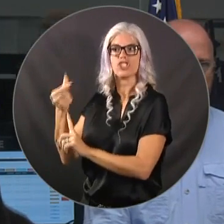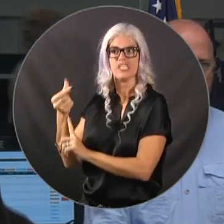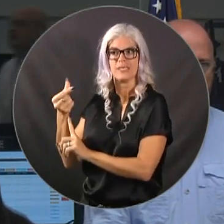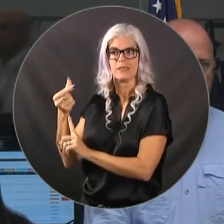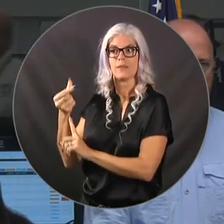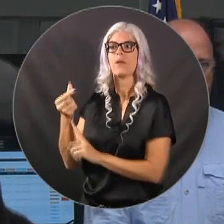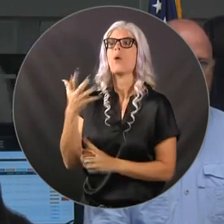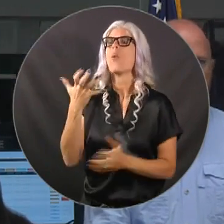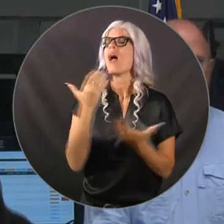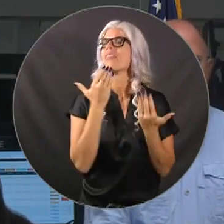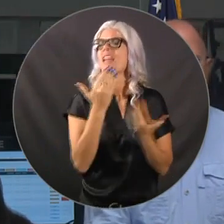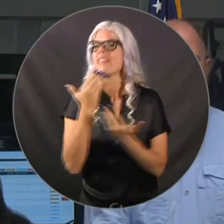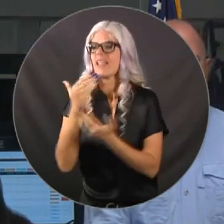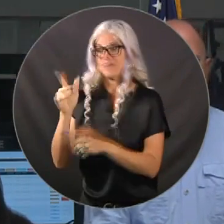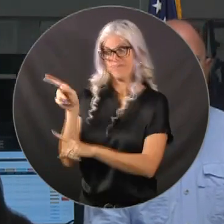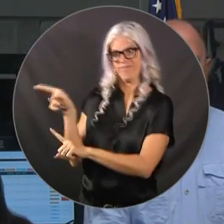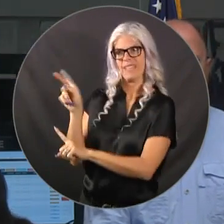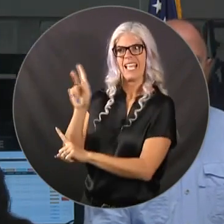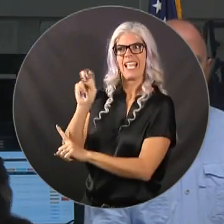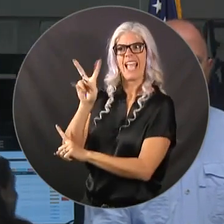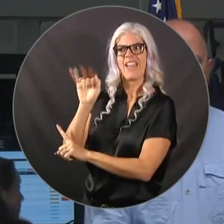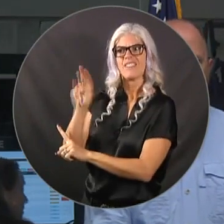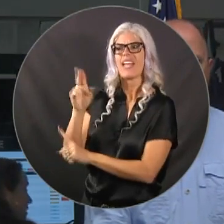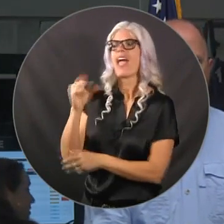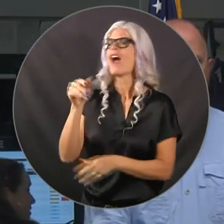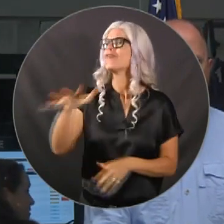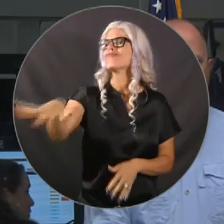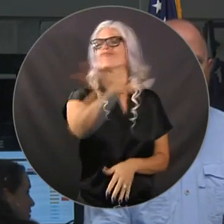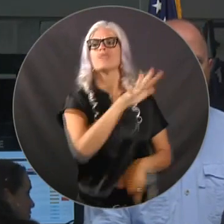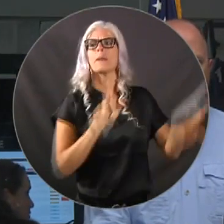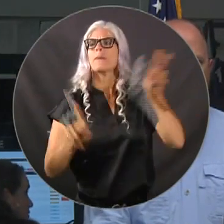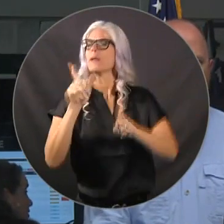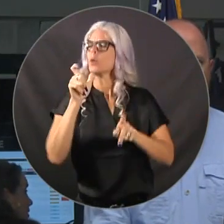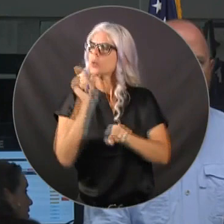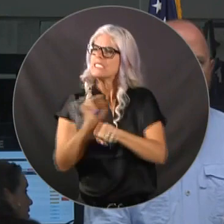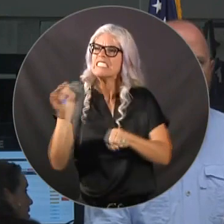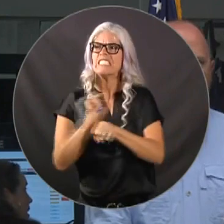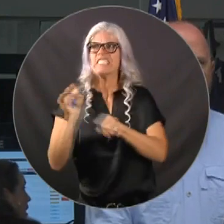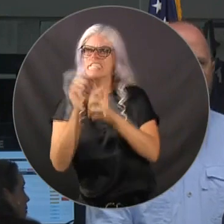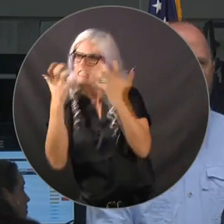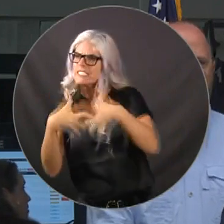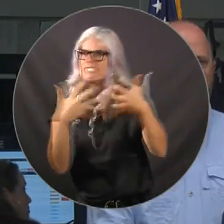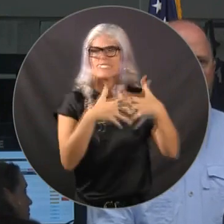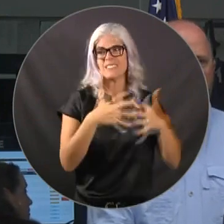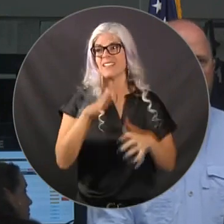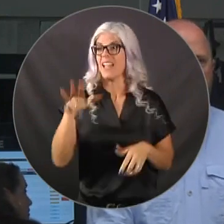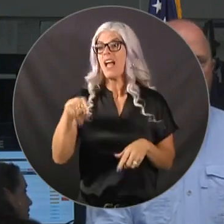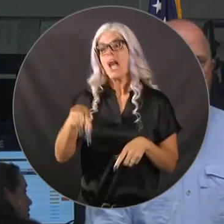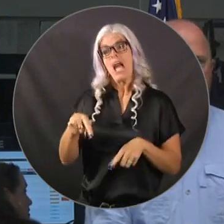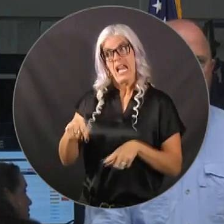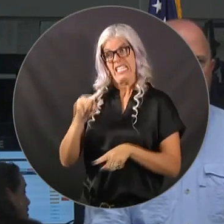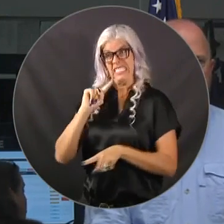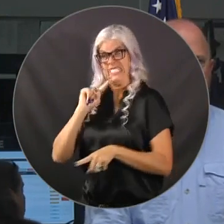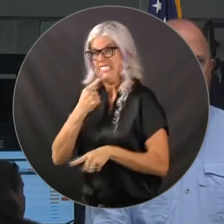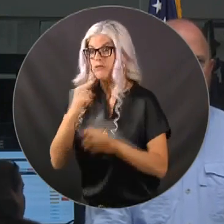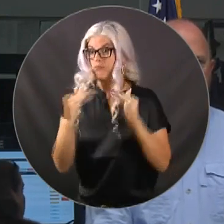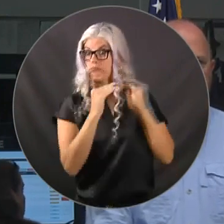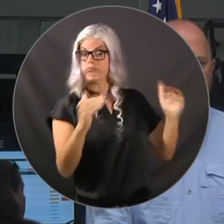kevin and and everybody f this is obviously not as as hurricane Ian was, but